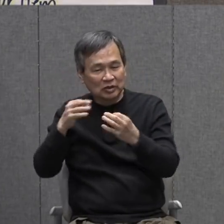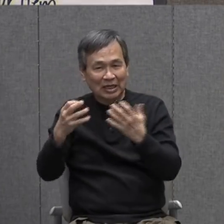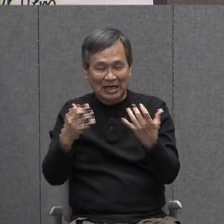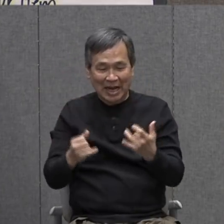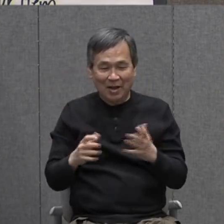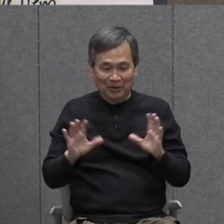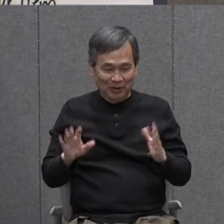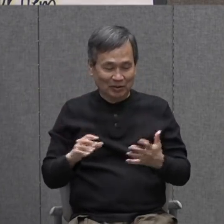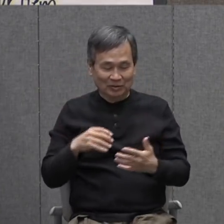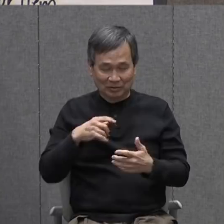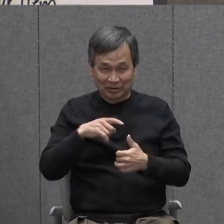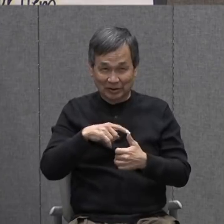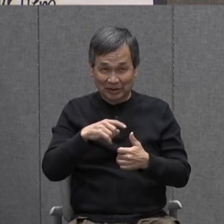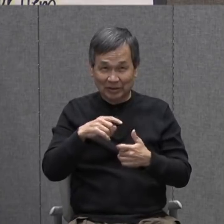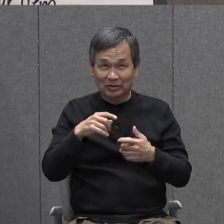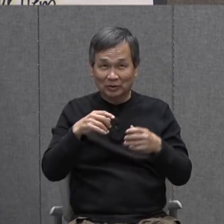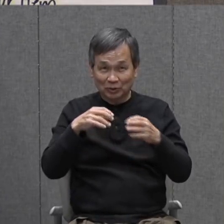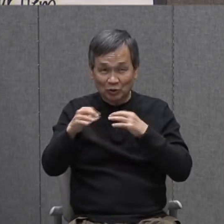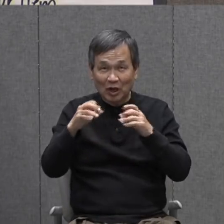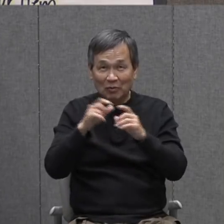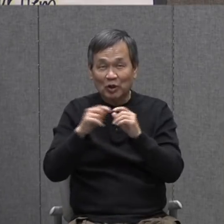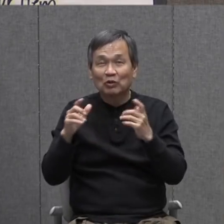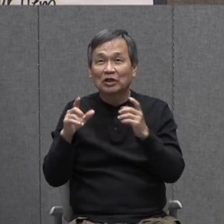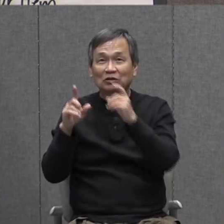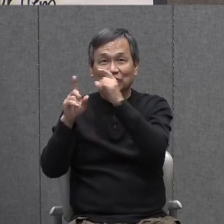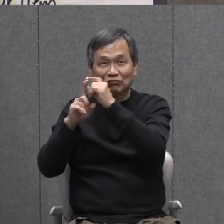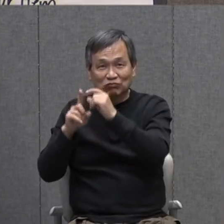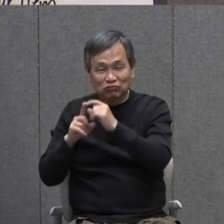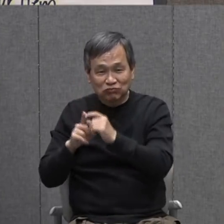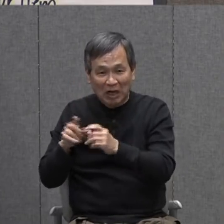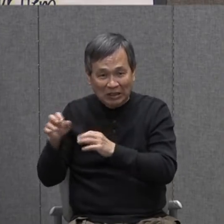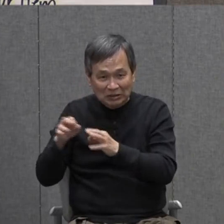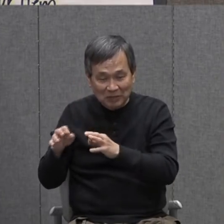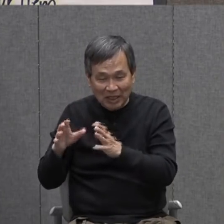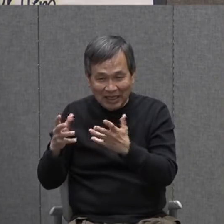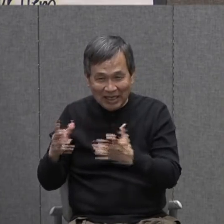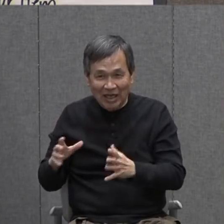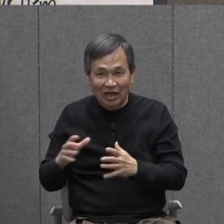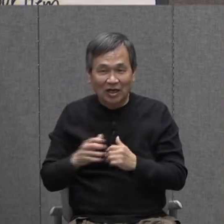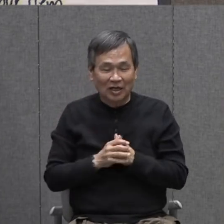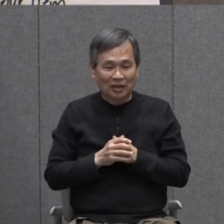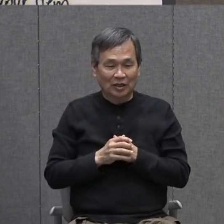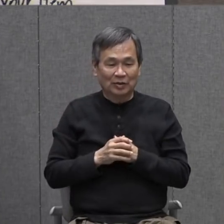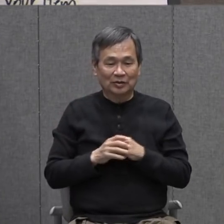to use your describing words I want you to look at all of your objects